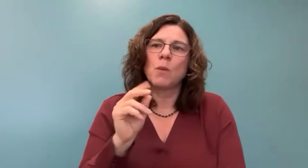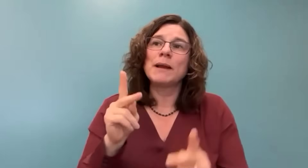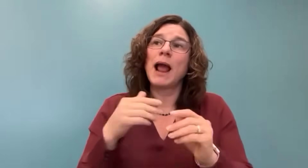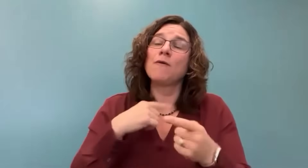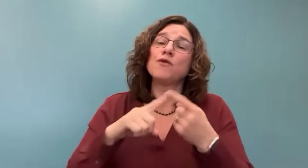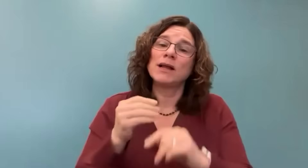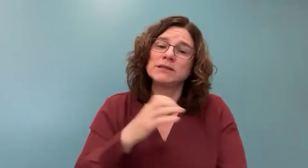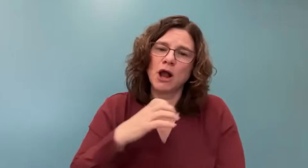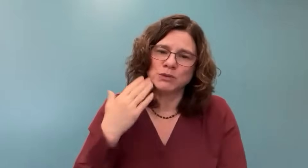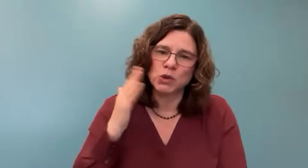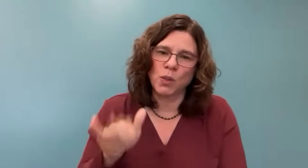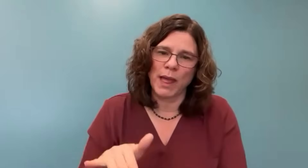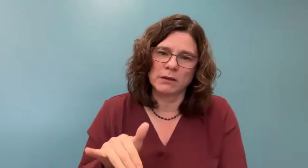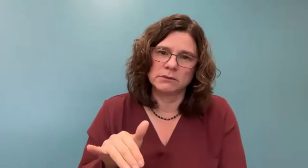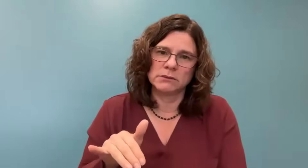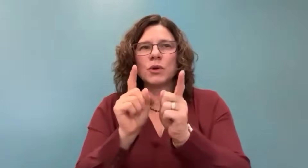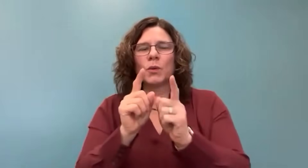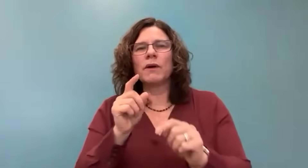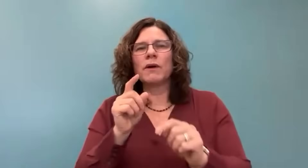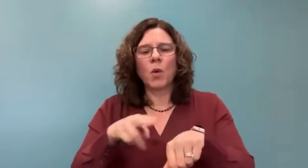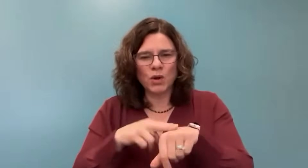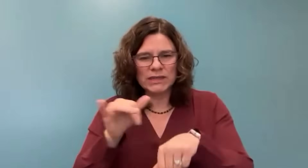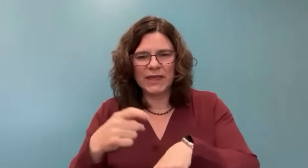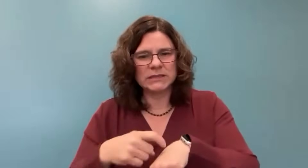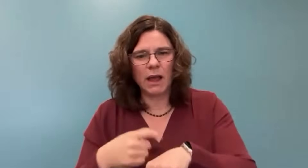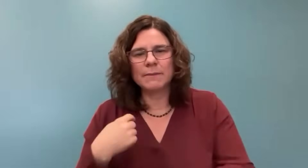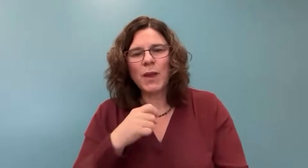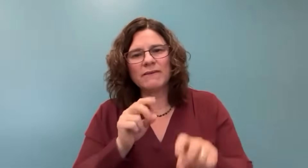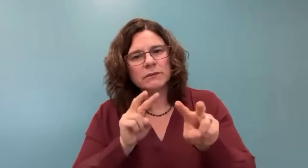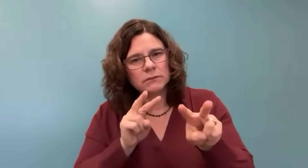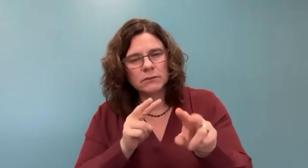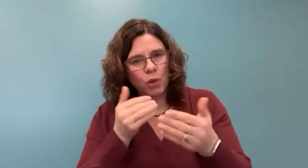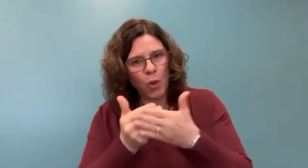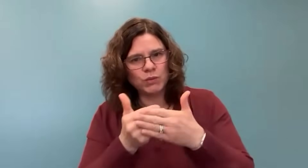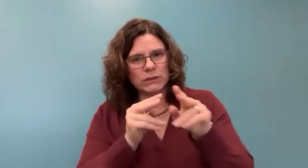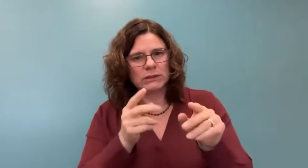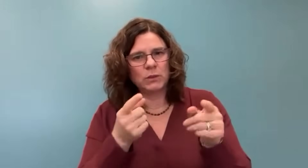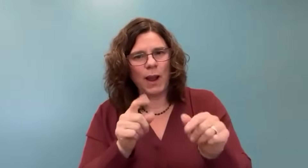Our friends in Congress know that. Also, of course, at this time we have to closely monitor